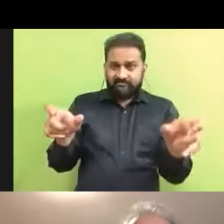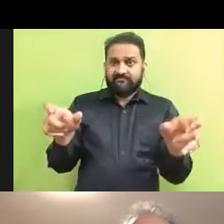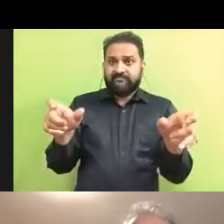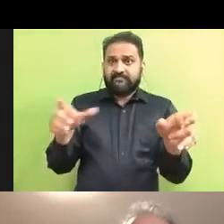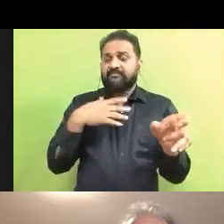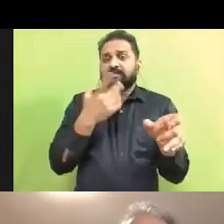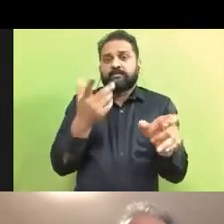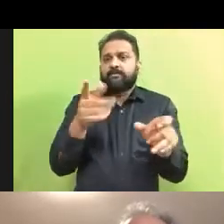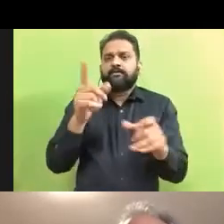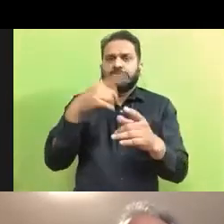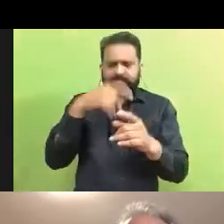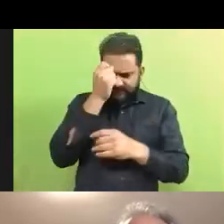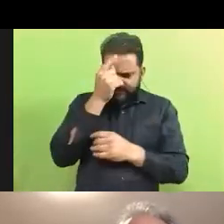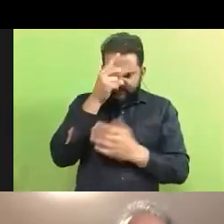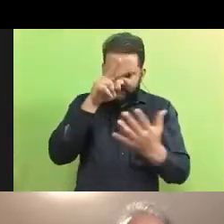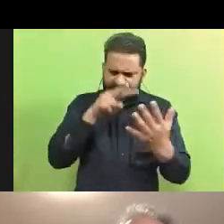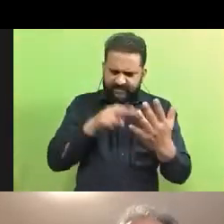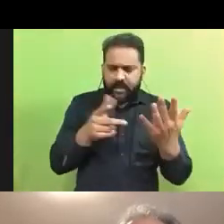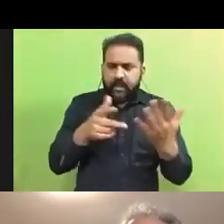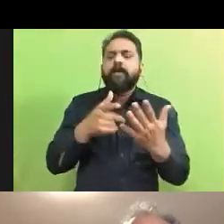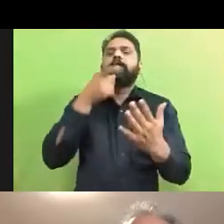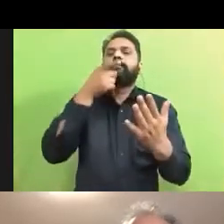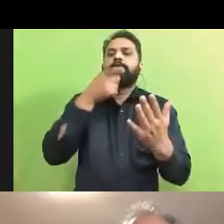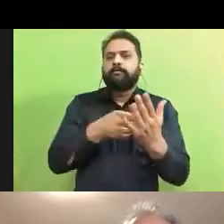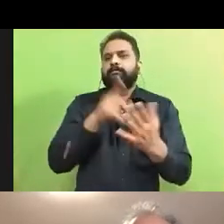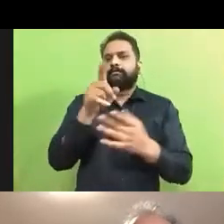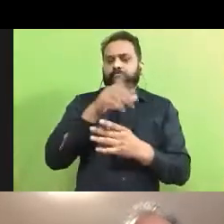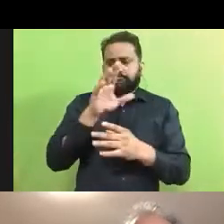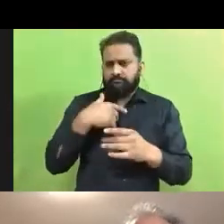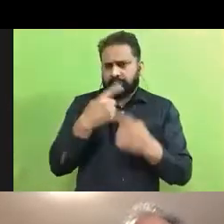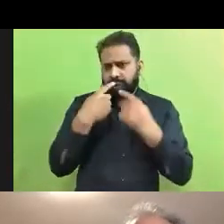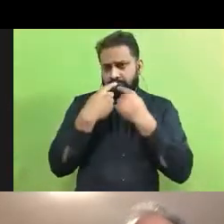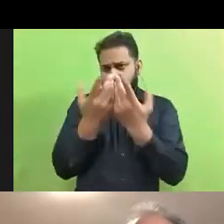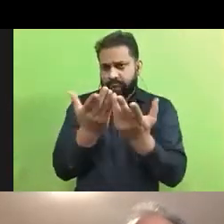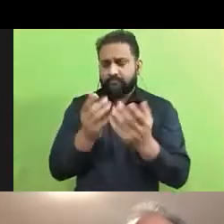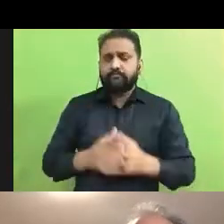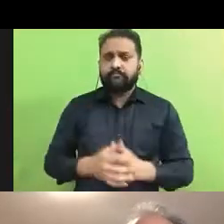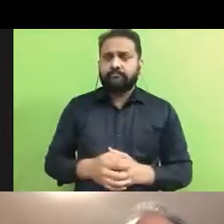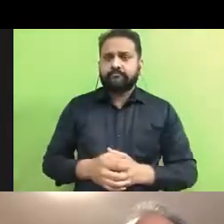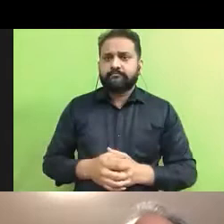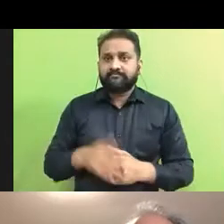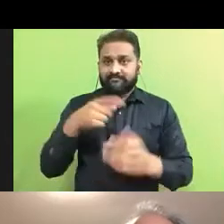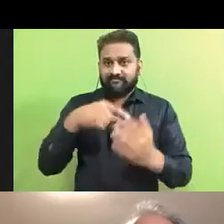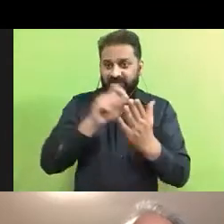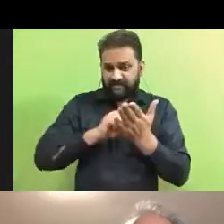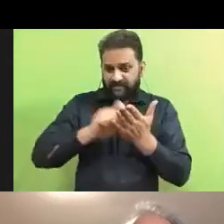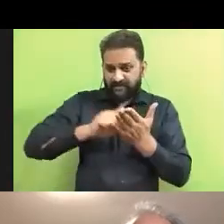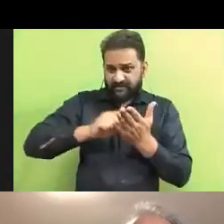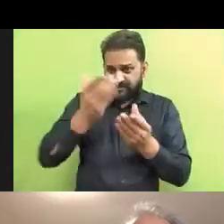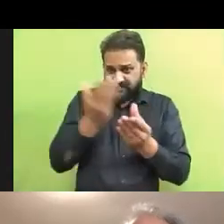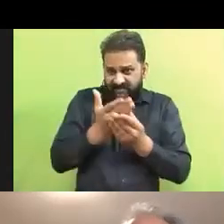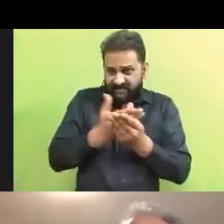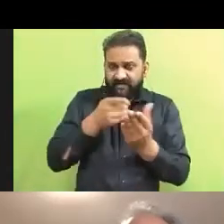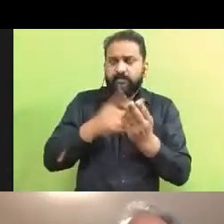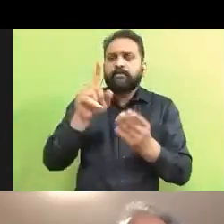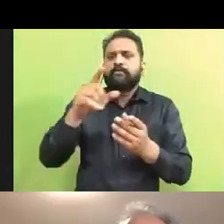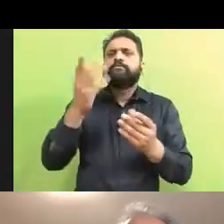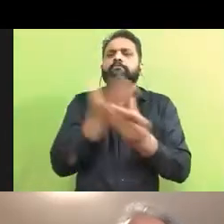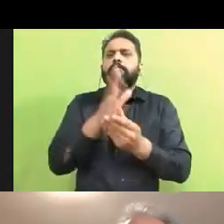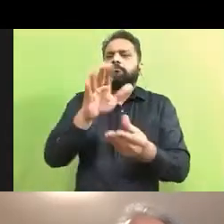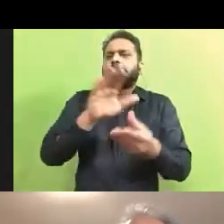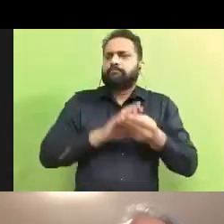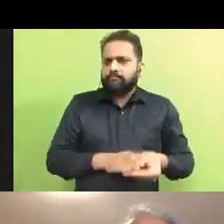understood in there and i tell you keep this note somewhere in your file somewhere in the folder and